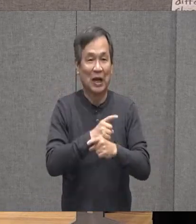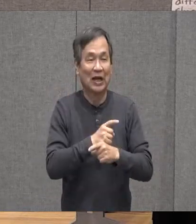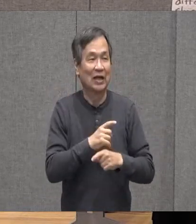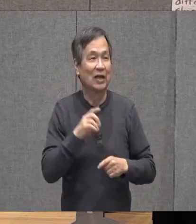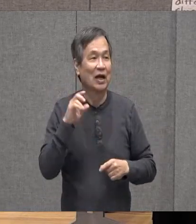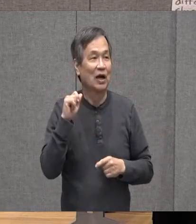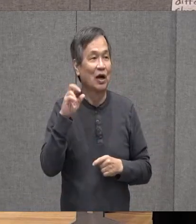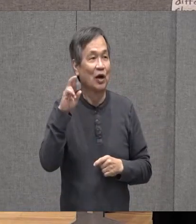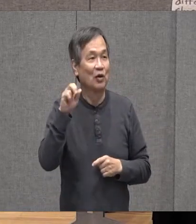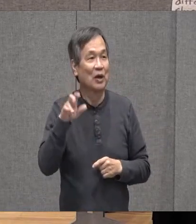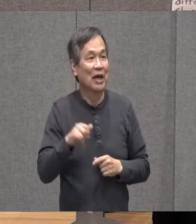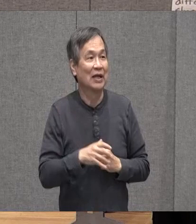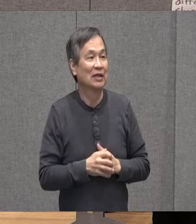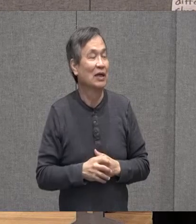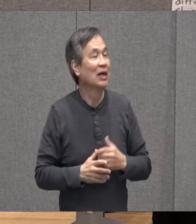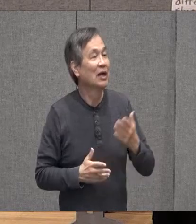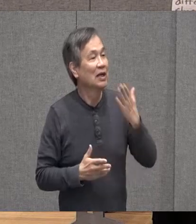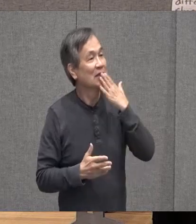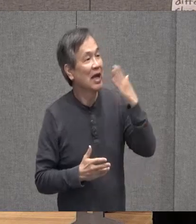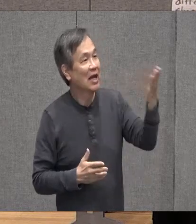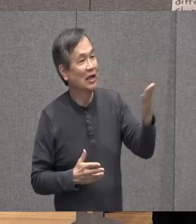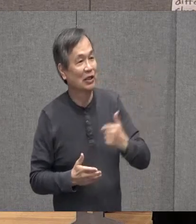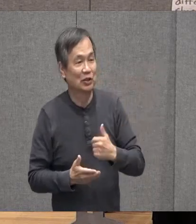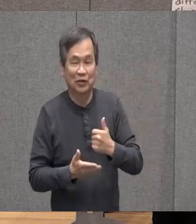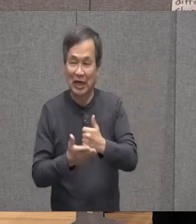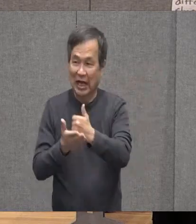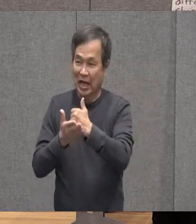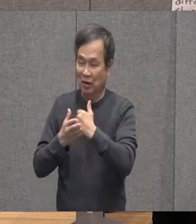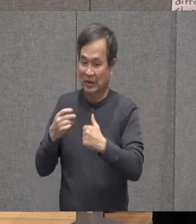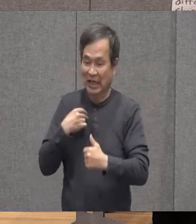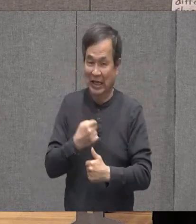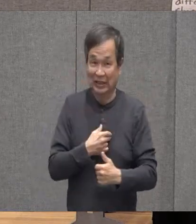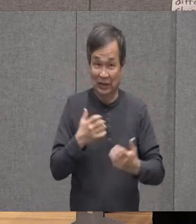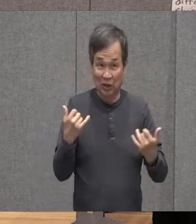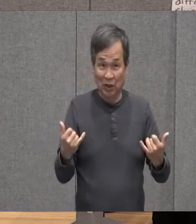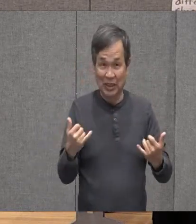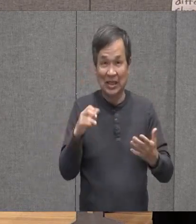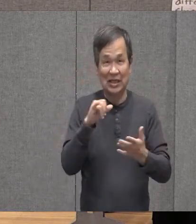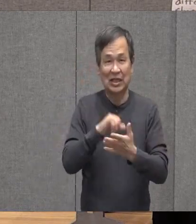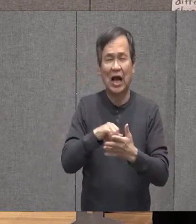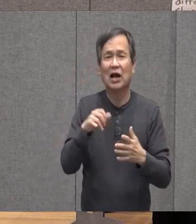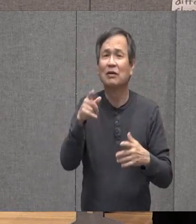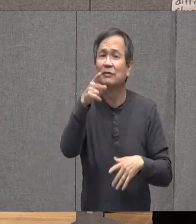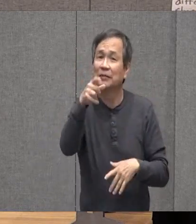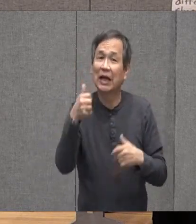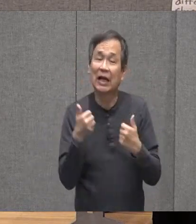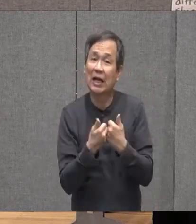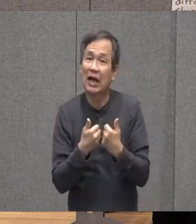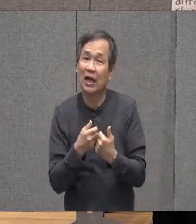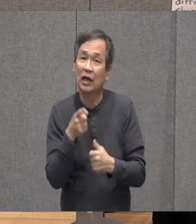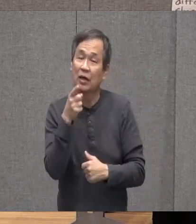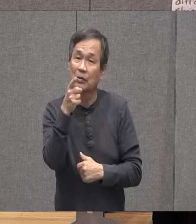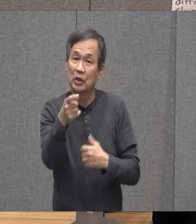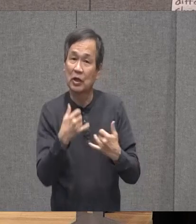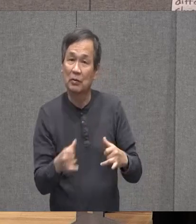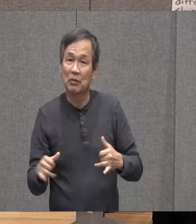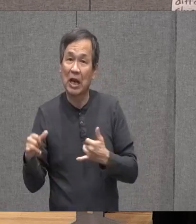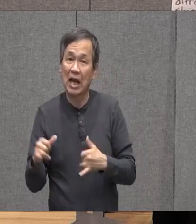Thank you, Mrs. Sears for helping us review our vocabulary. So, that was a little game that you can kind of review and do with your vocabulary.